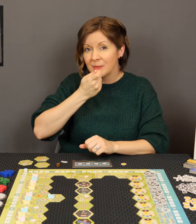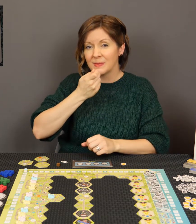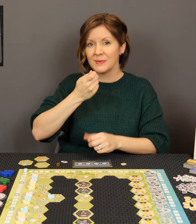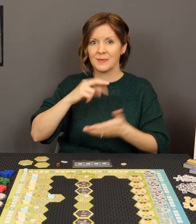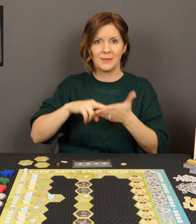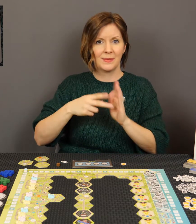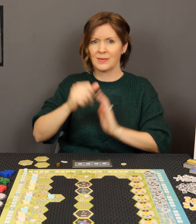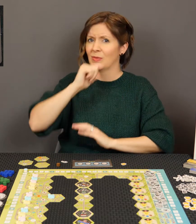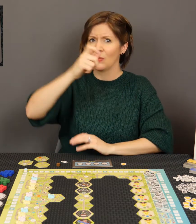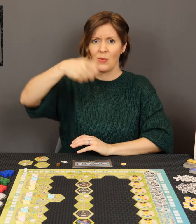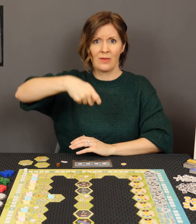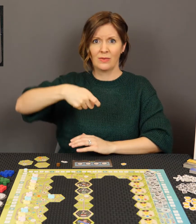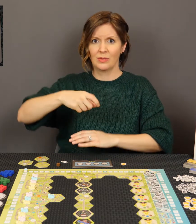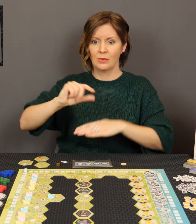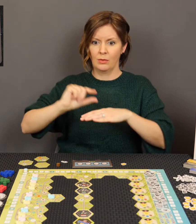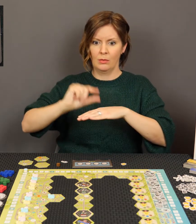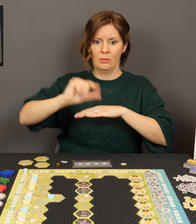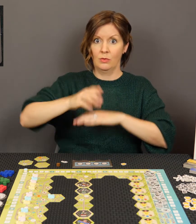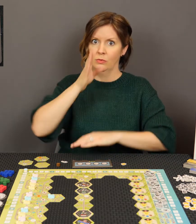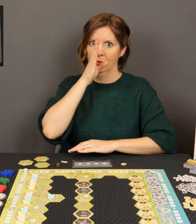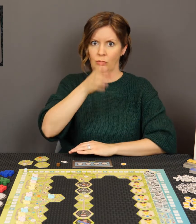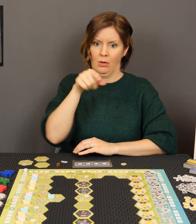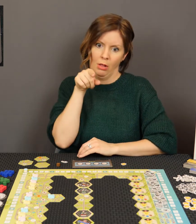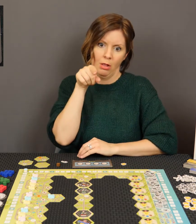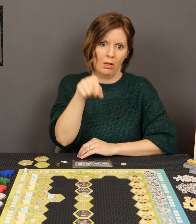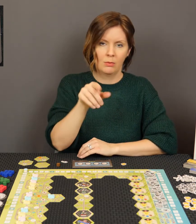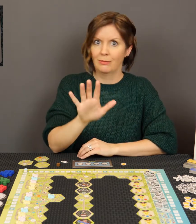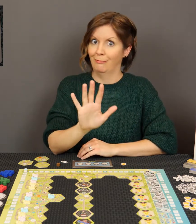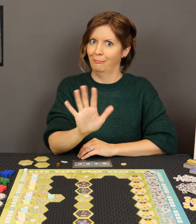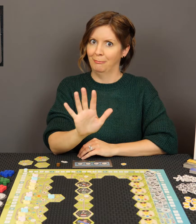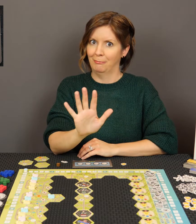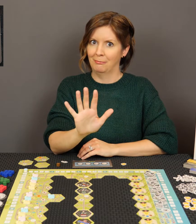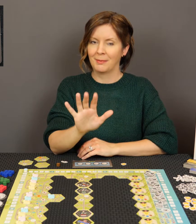But if you use a whistle, you don’t have to move forward.